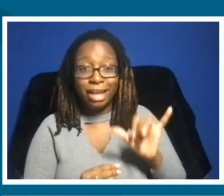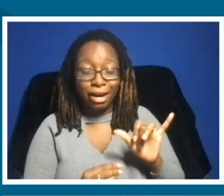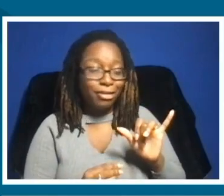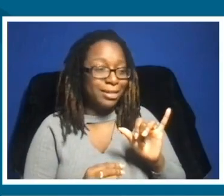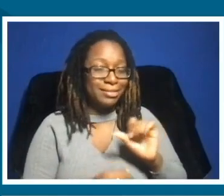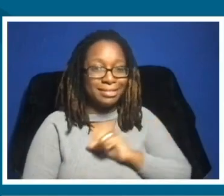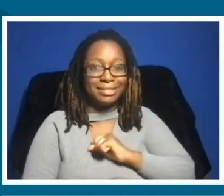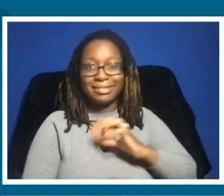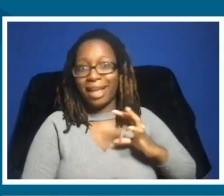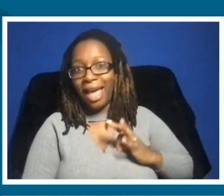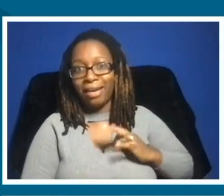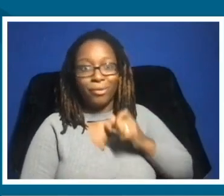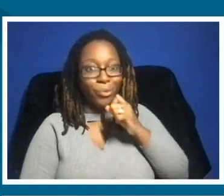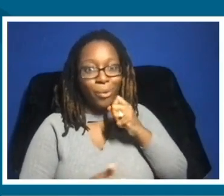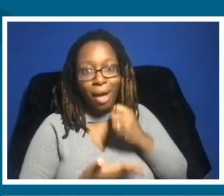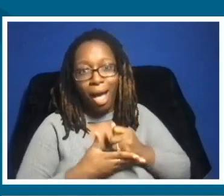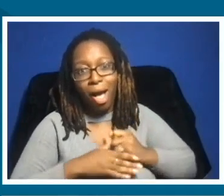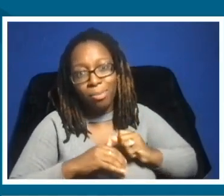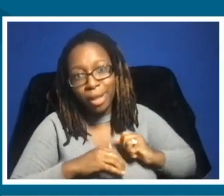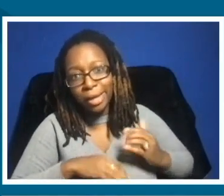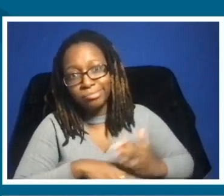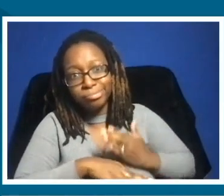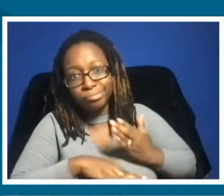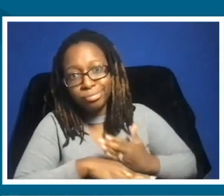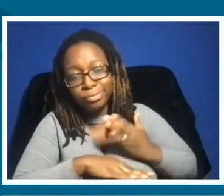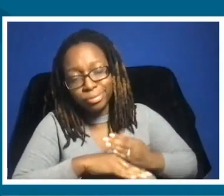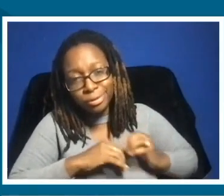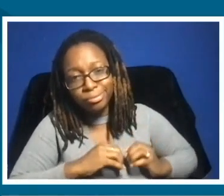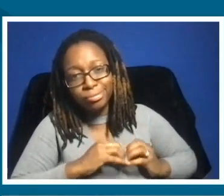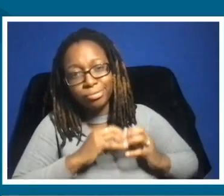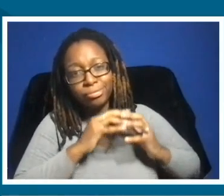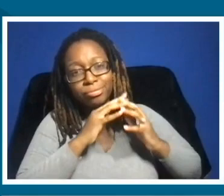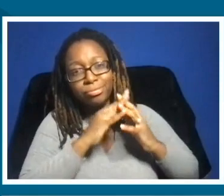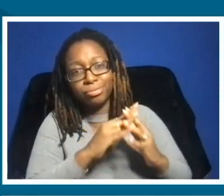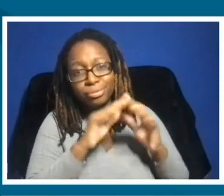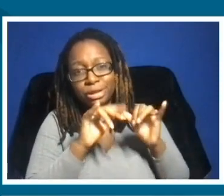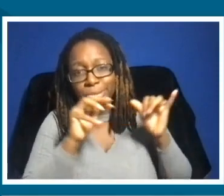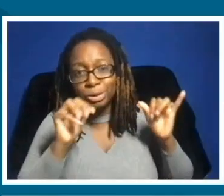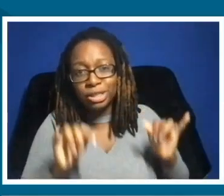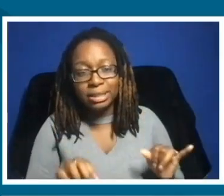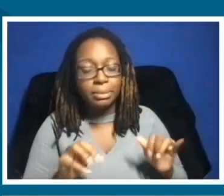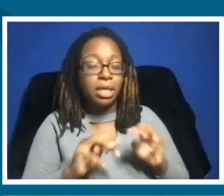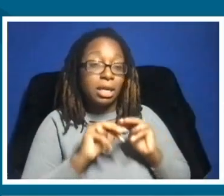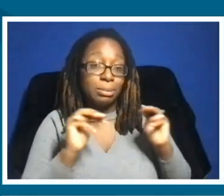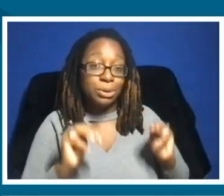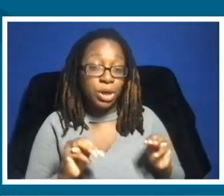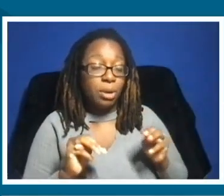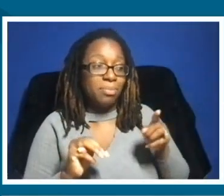and they really helped to invent what it